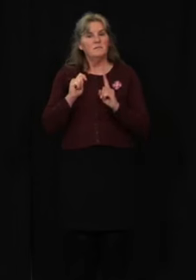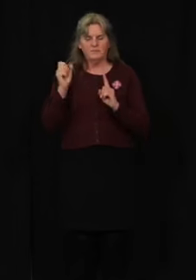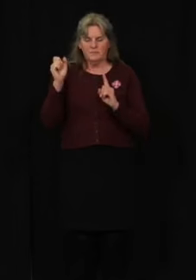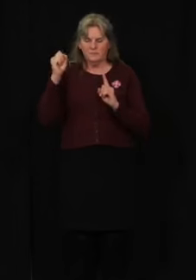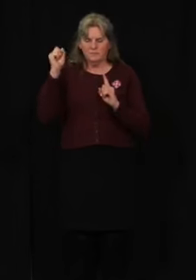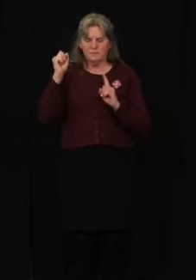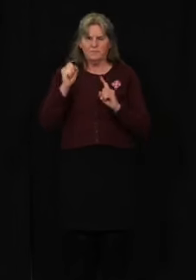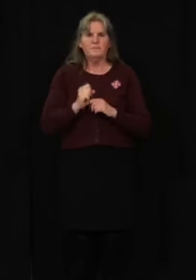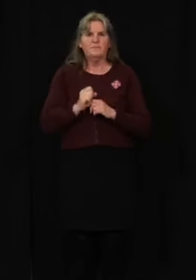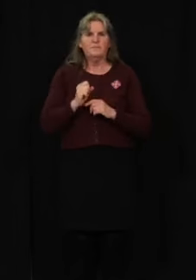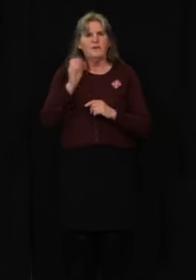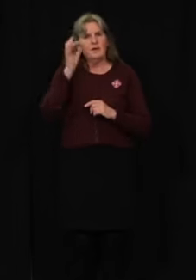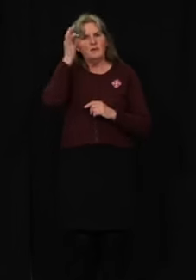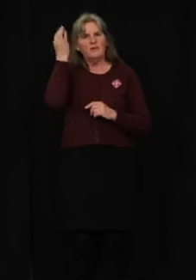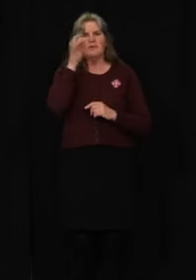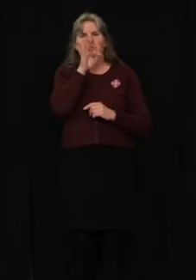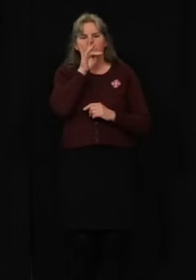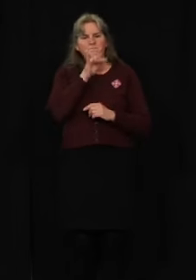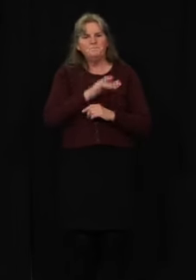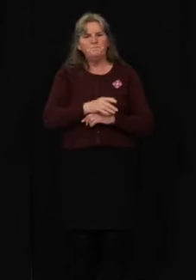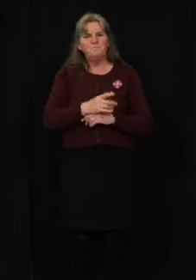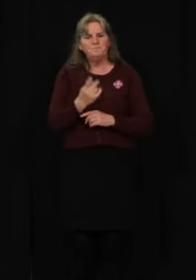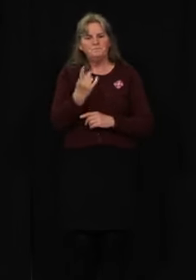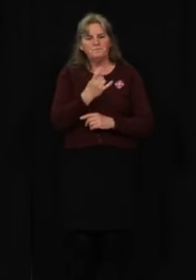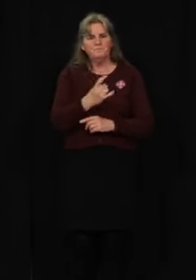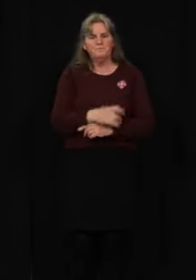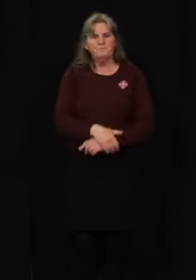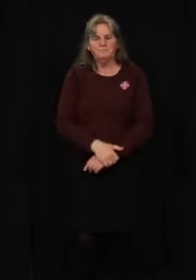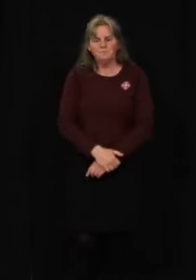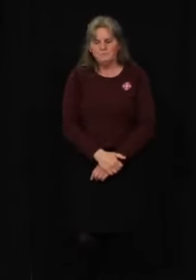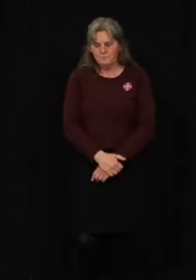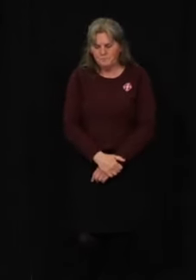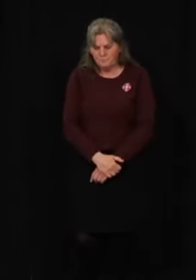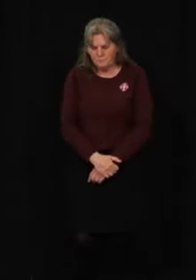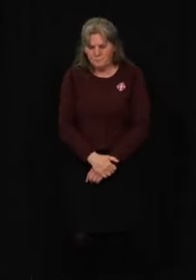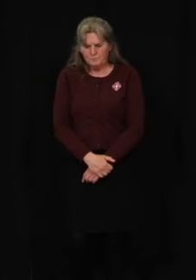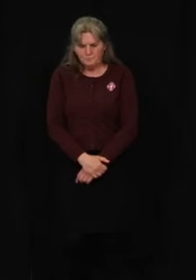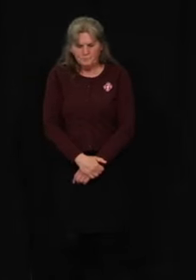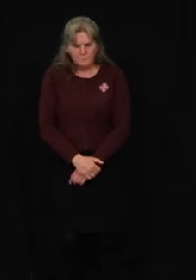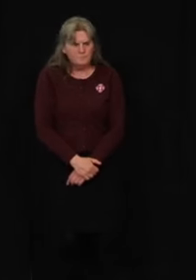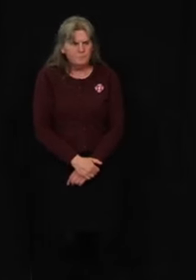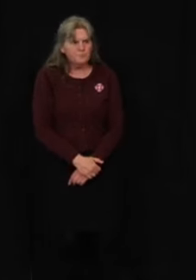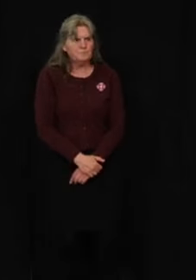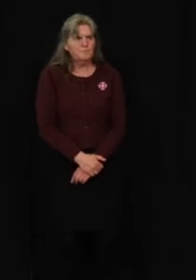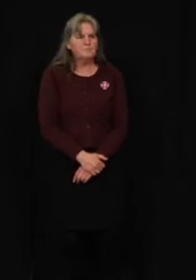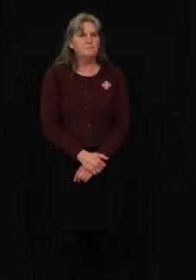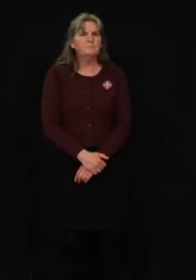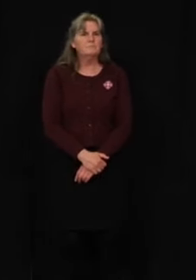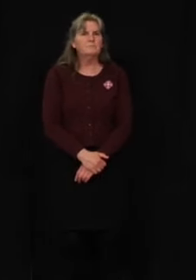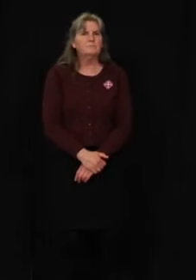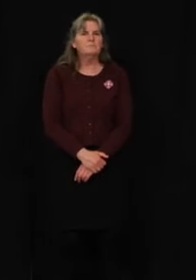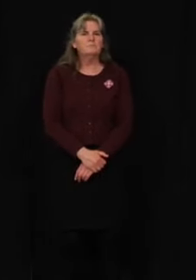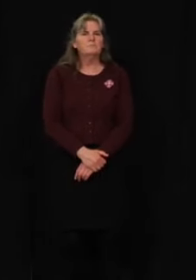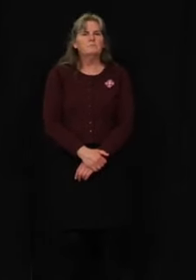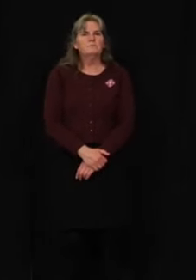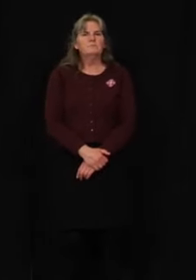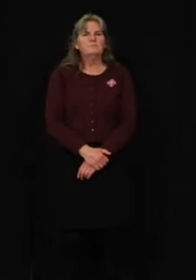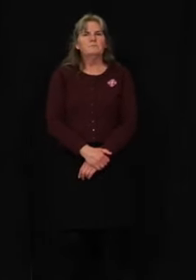Minister Frost's conversations, we are all pretty much in lockstep that the best path way forward for our elders and for